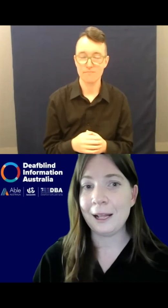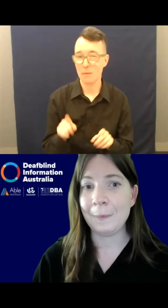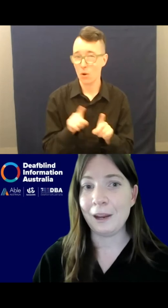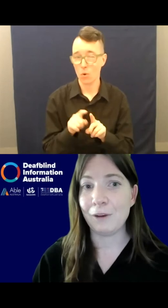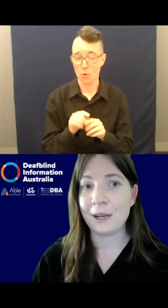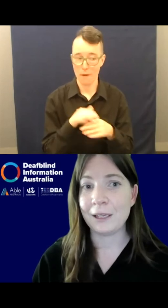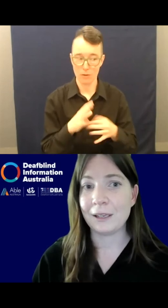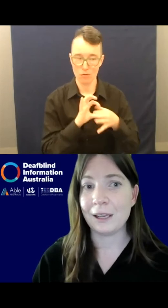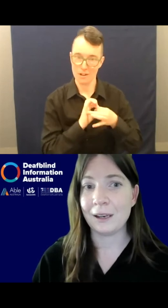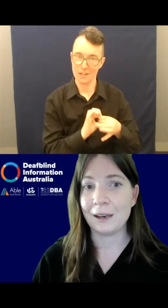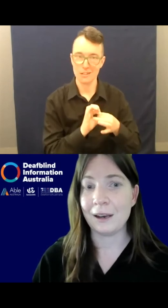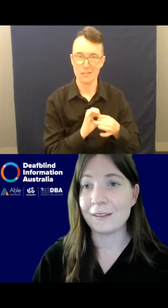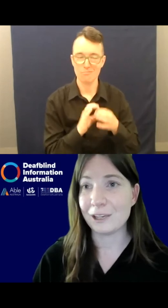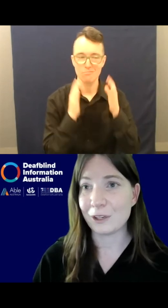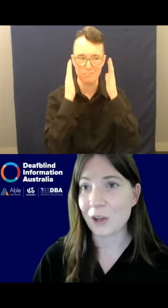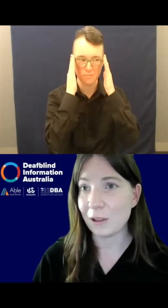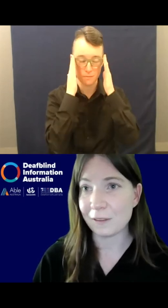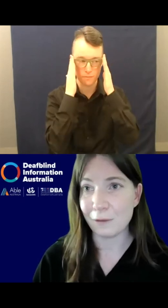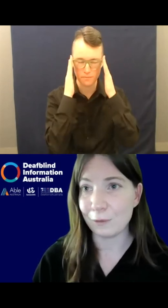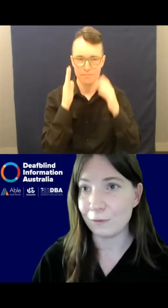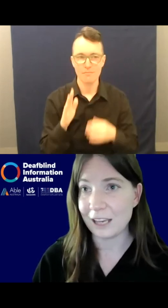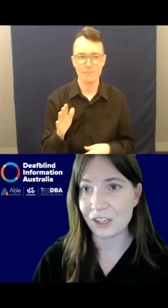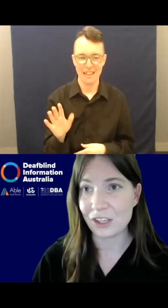Everyone has different tolerance levels with relationship.